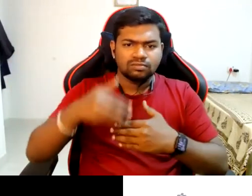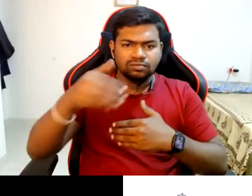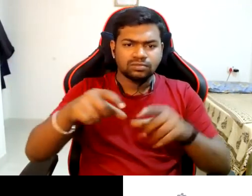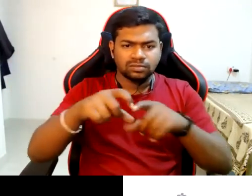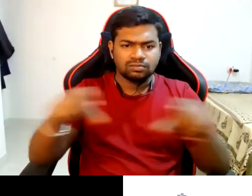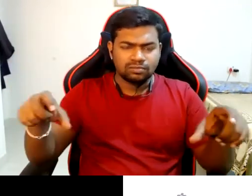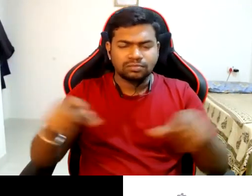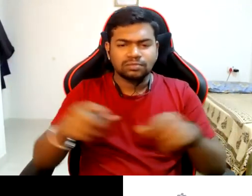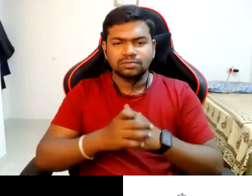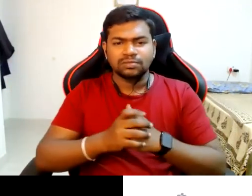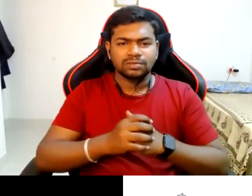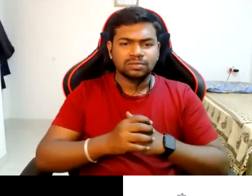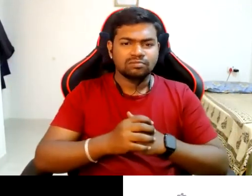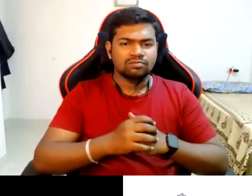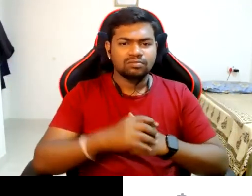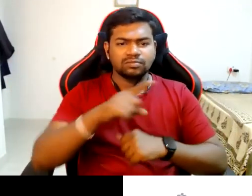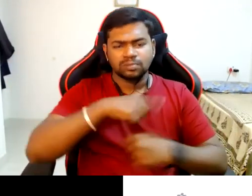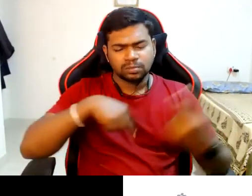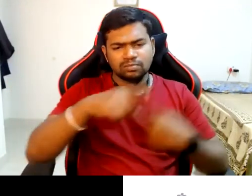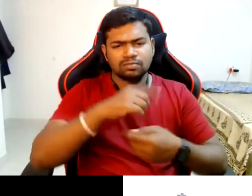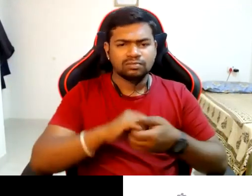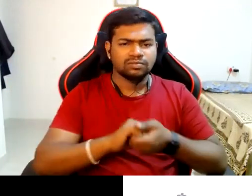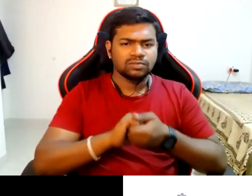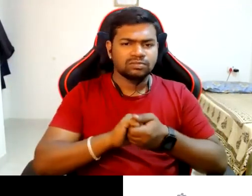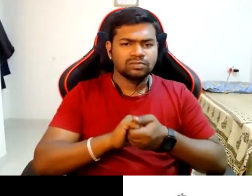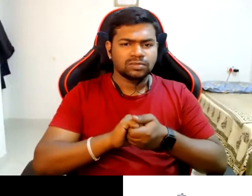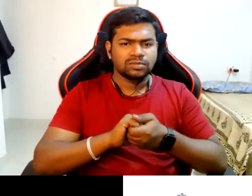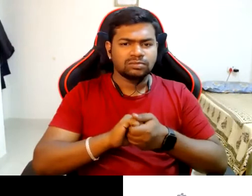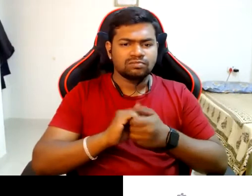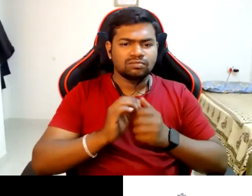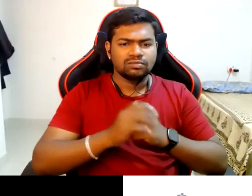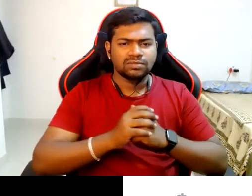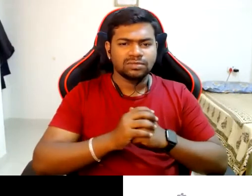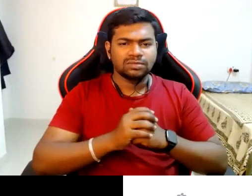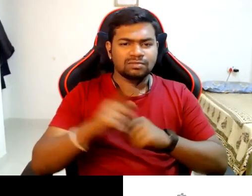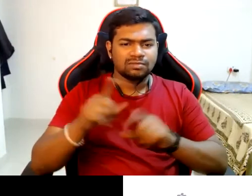But then they all become friends so it was like Krishna, 1 boy and 13 girls in first row.